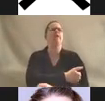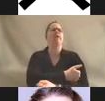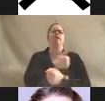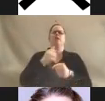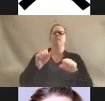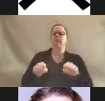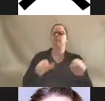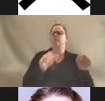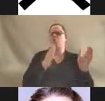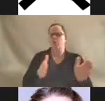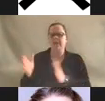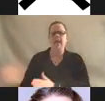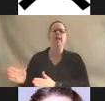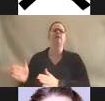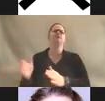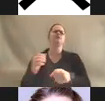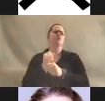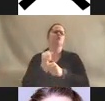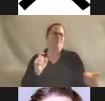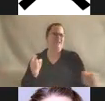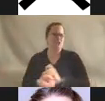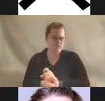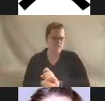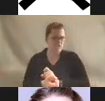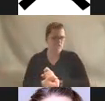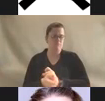their ability to make change was all very important.